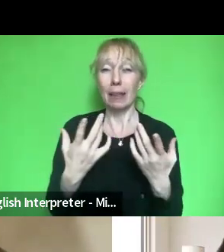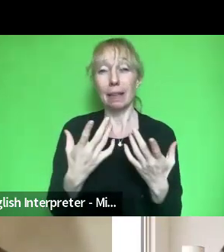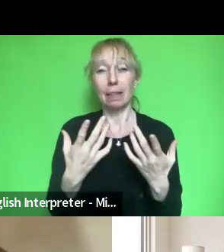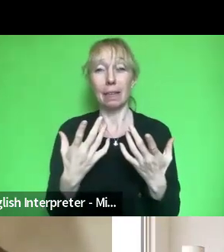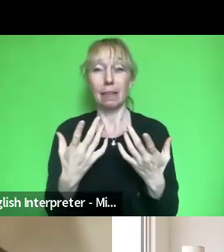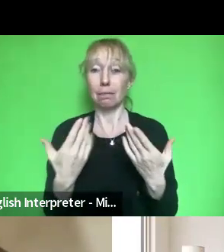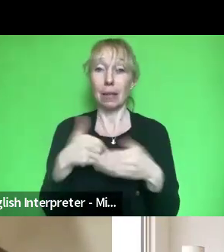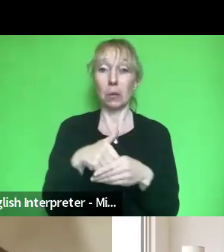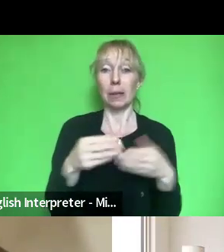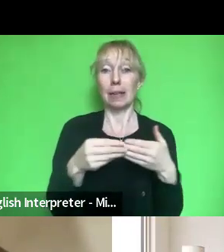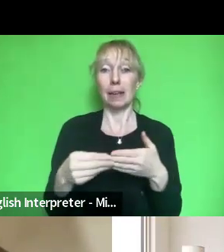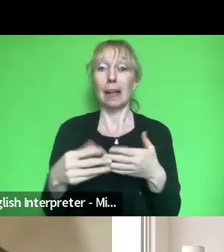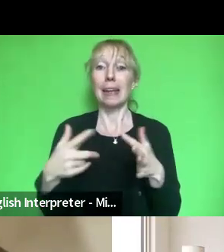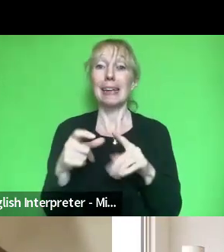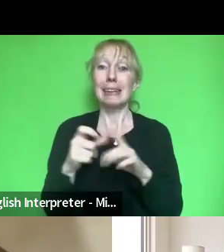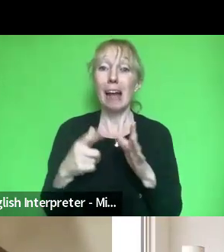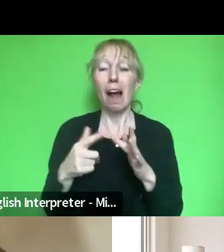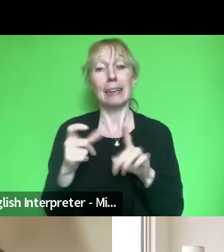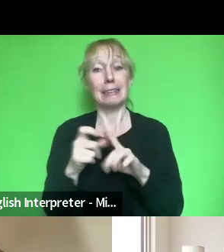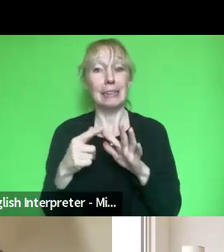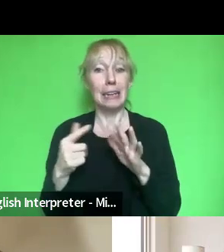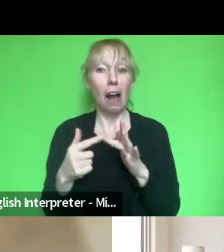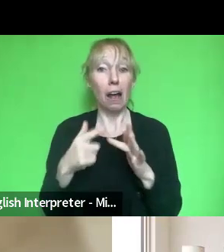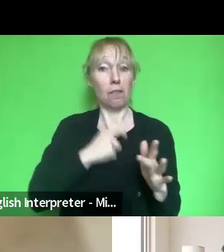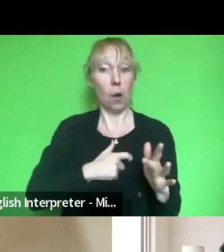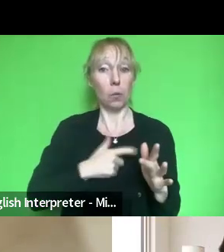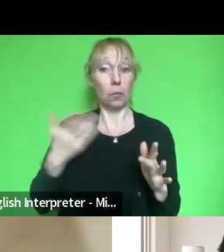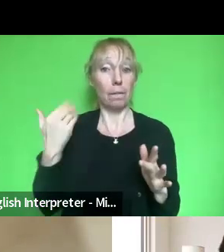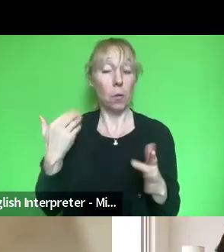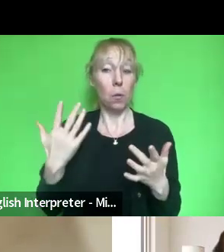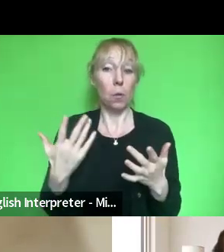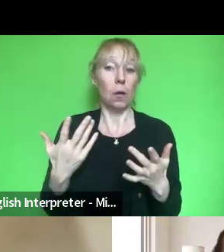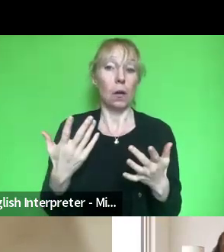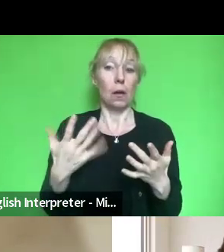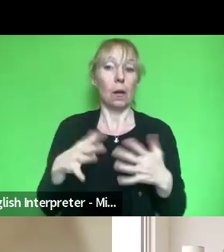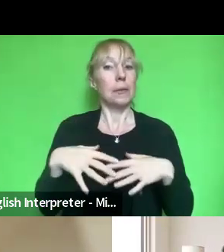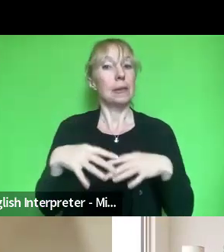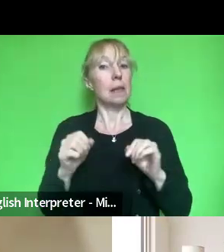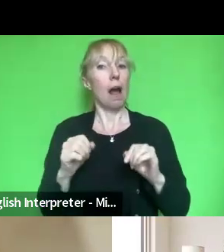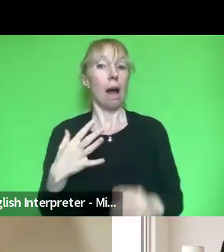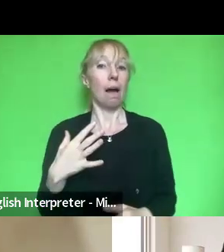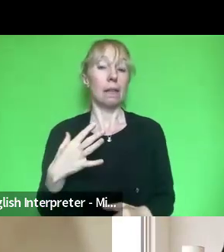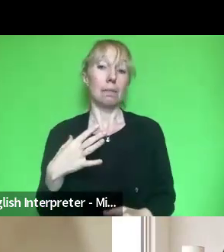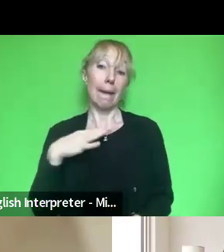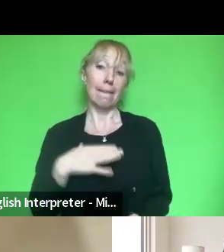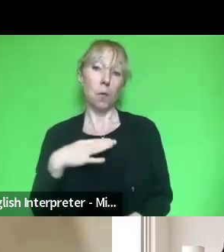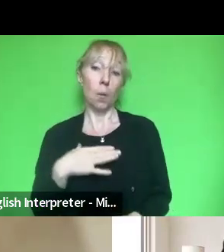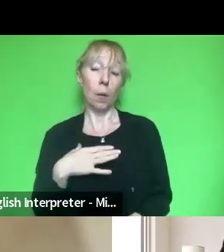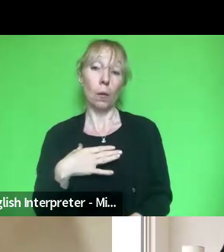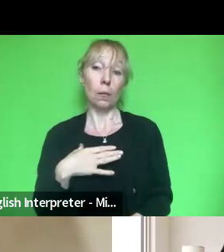EDI and DEI roles, many of those things will sometimes be done informally or formally by people who didn't hold those titles